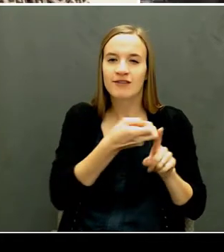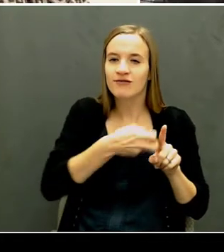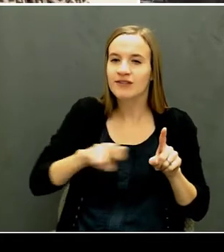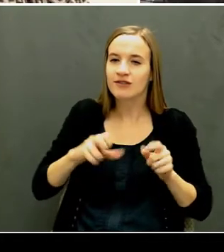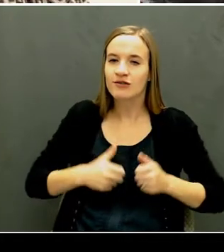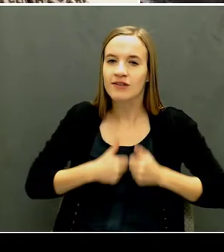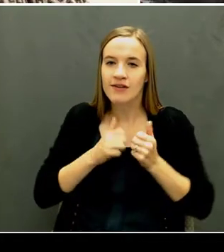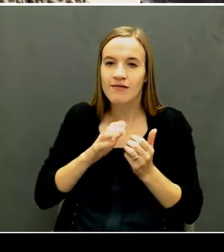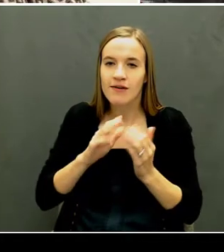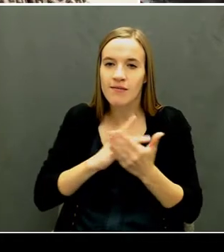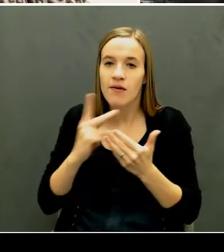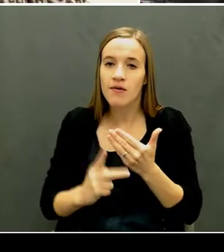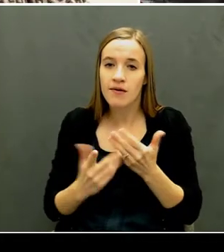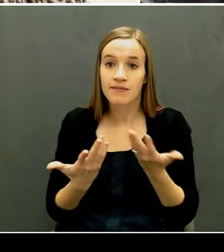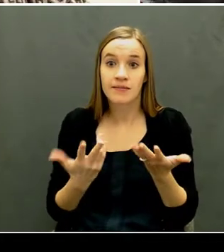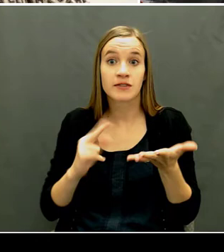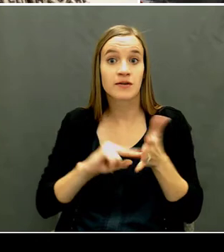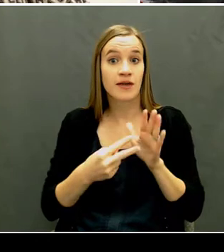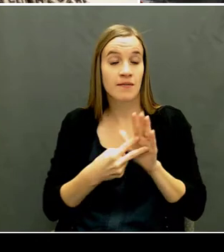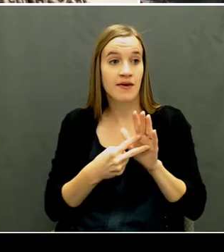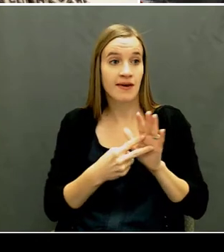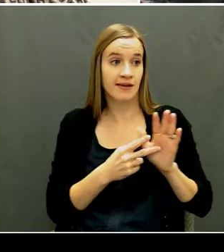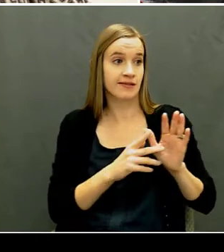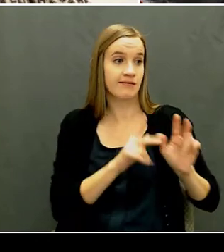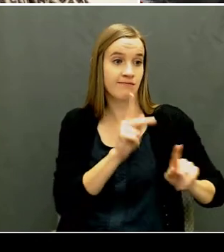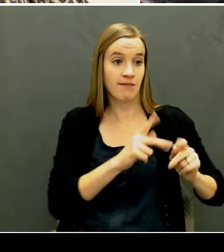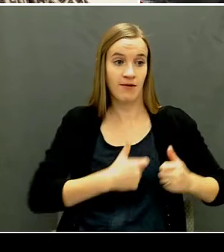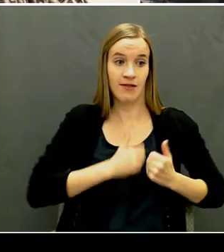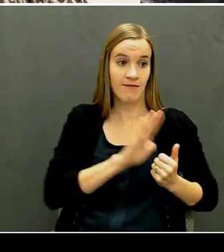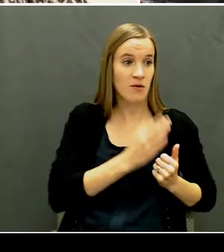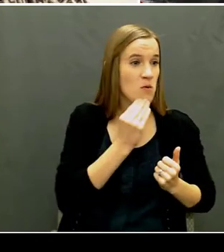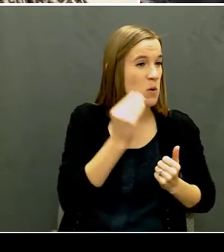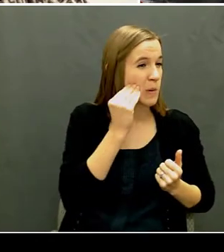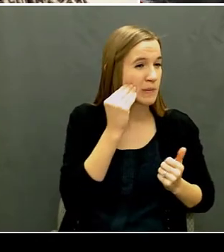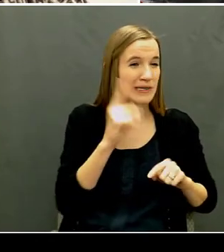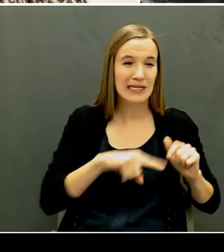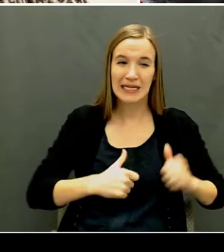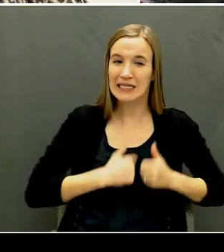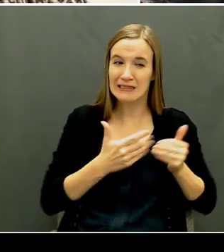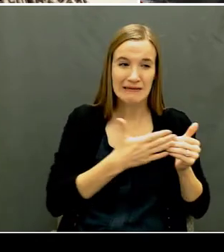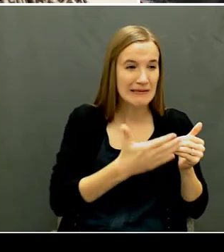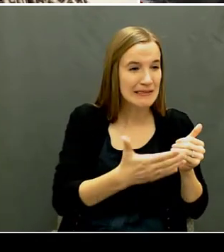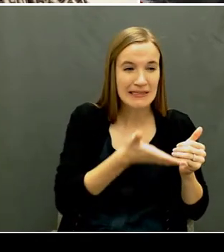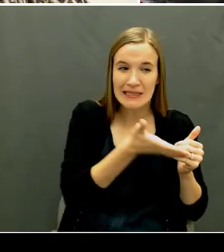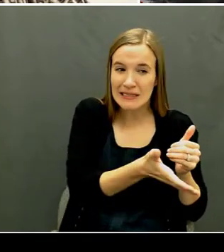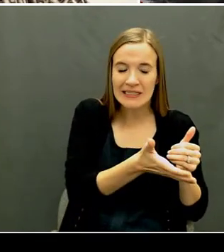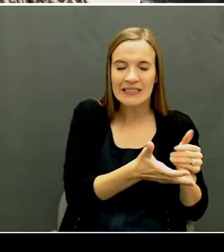institutions, or coming out of their own homes, would move in for a while, learn what it's like,